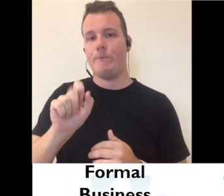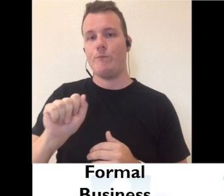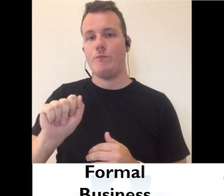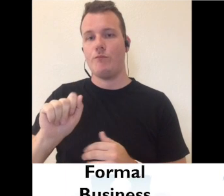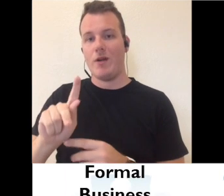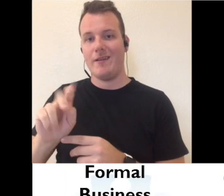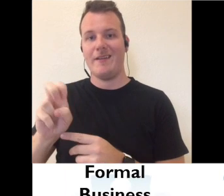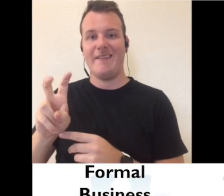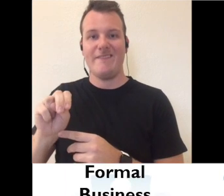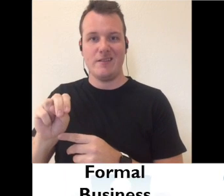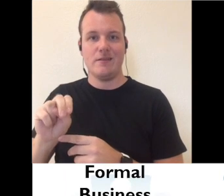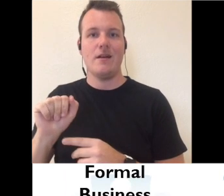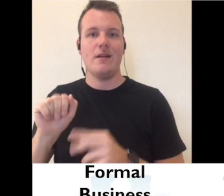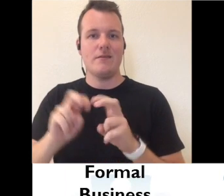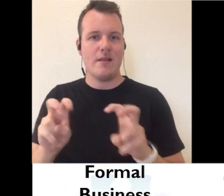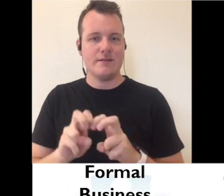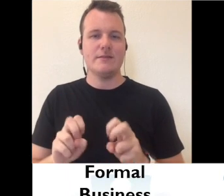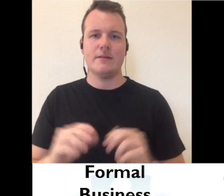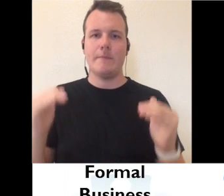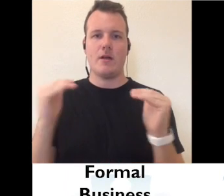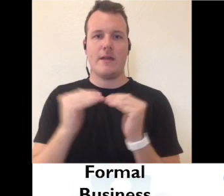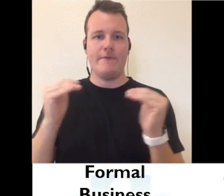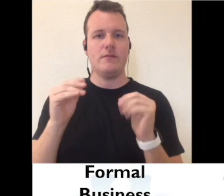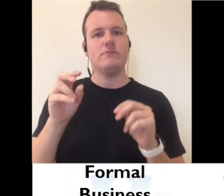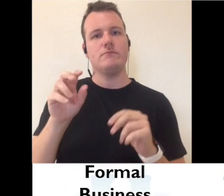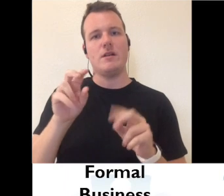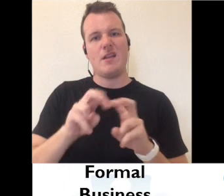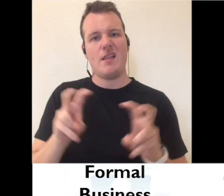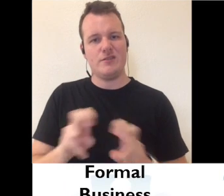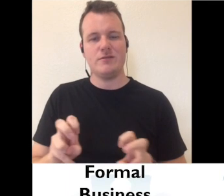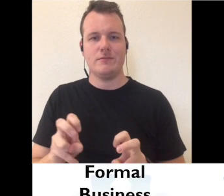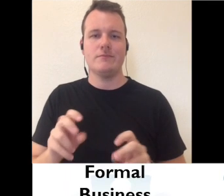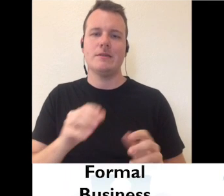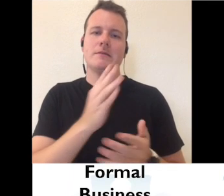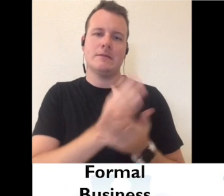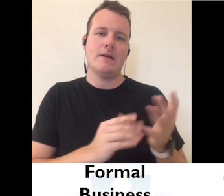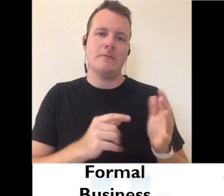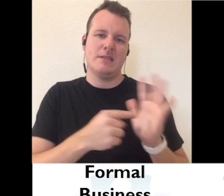Breakeven simply means how much do I have to sell in services or units before